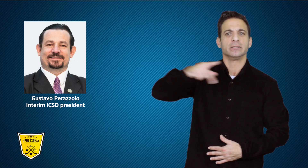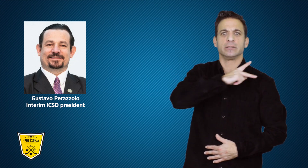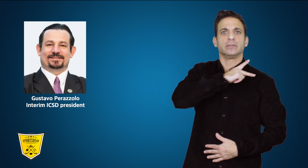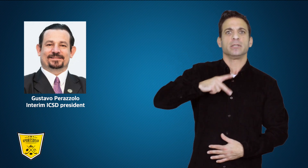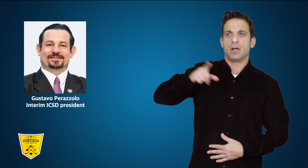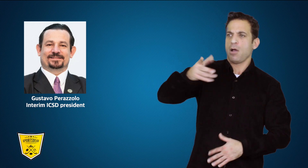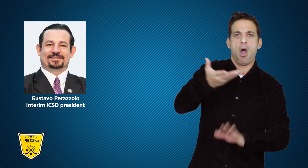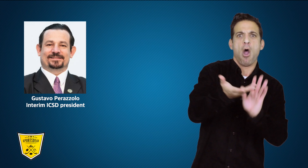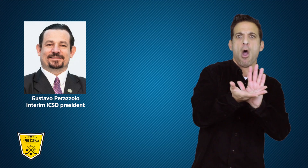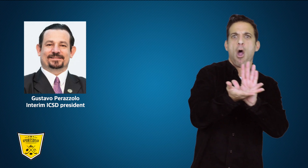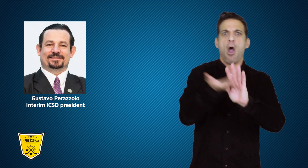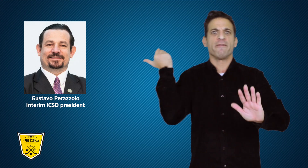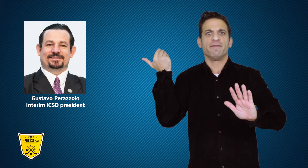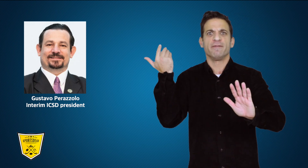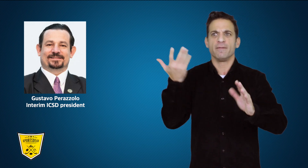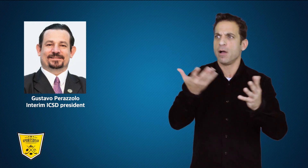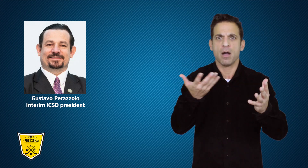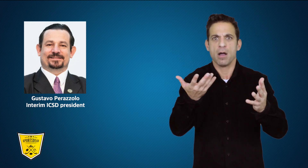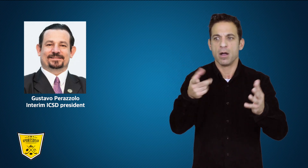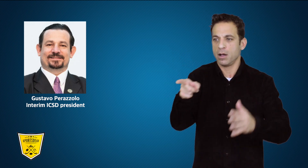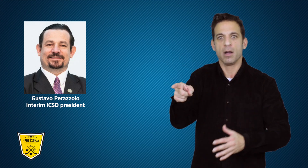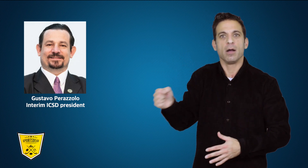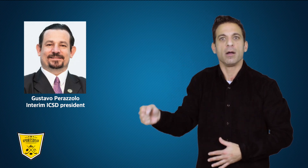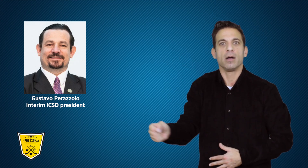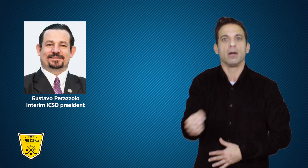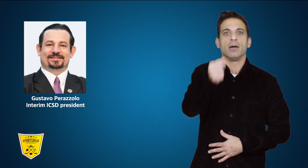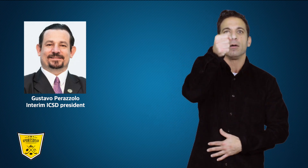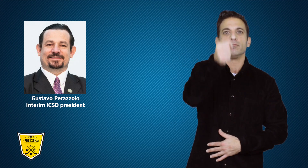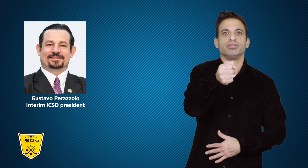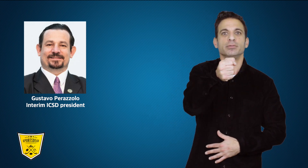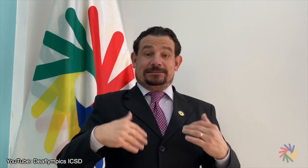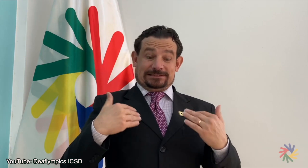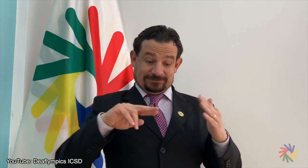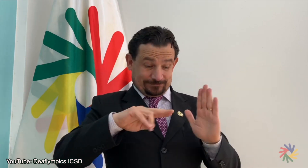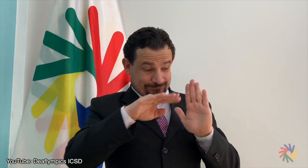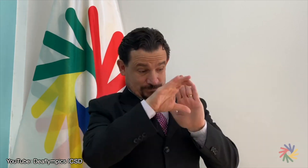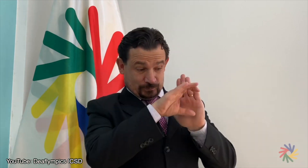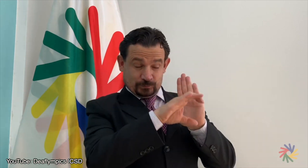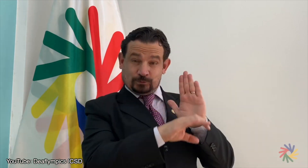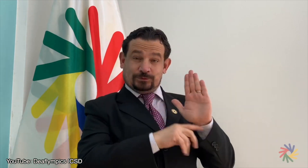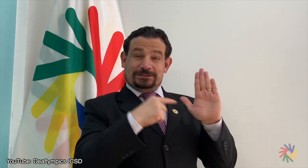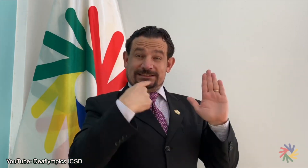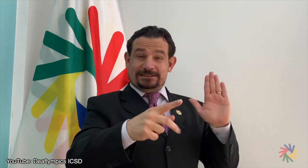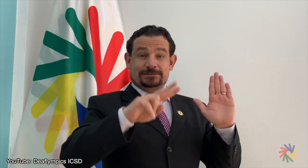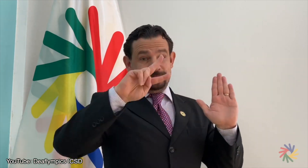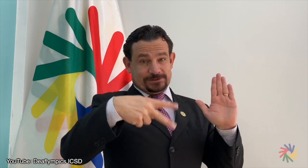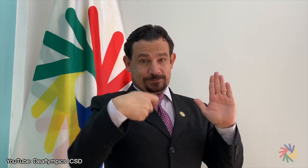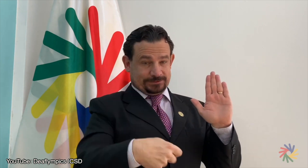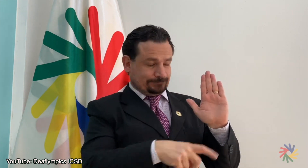he moved up to become interim president. According to the constitution, the vice-president assumed the role